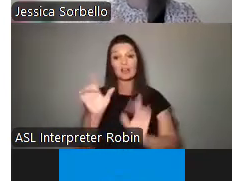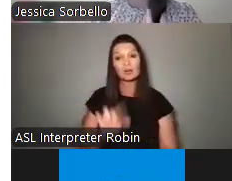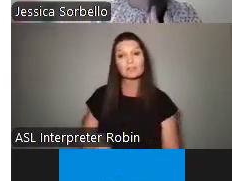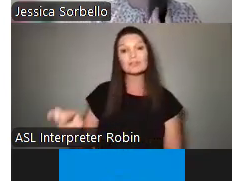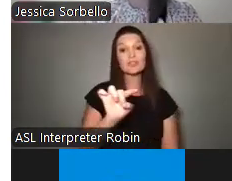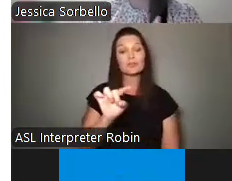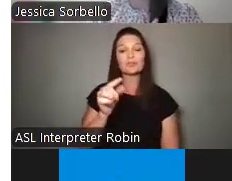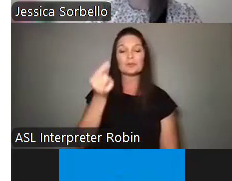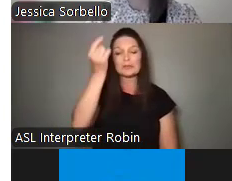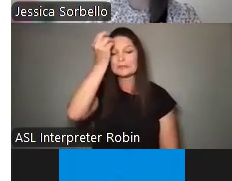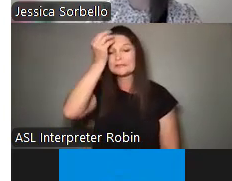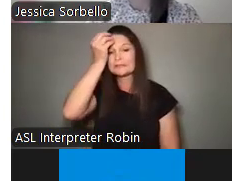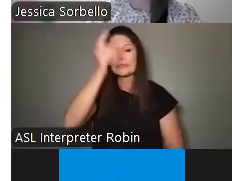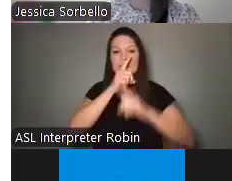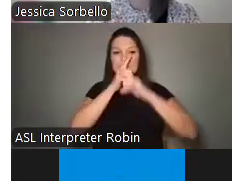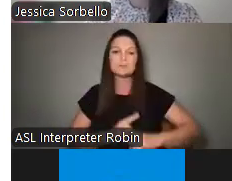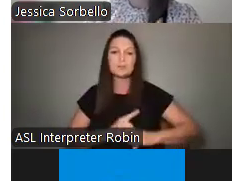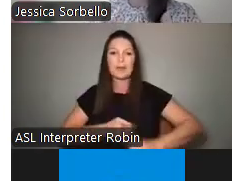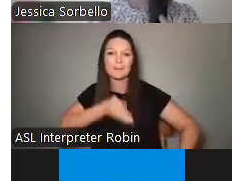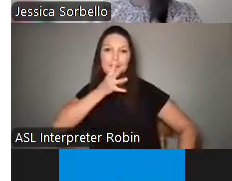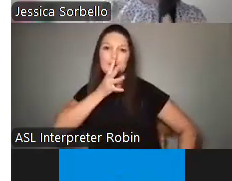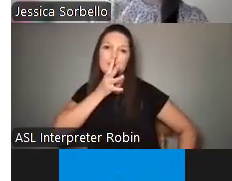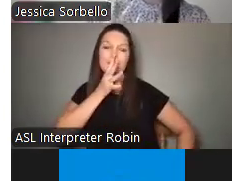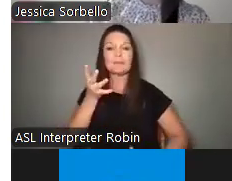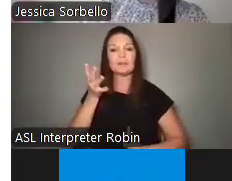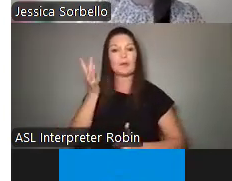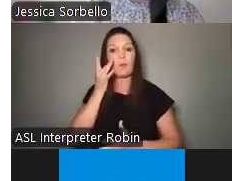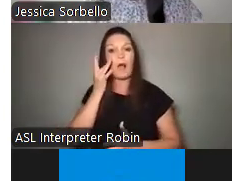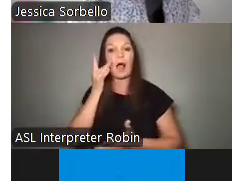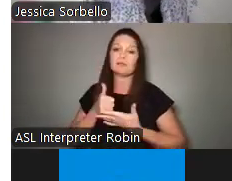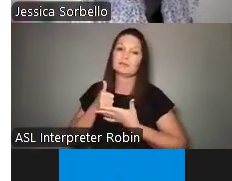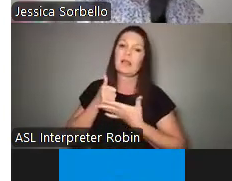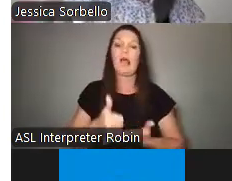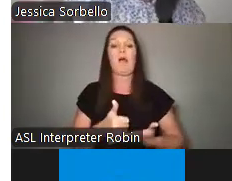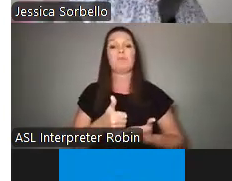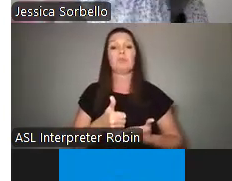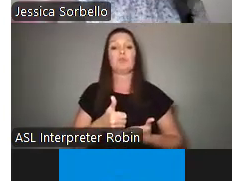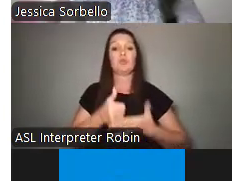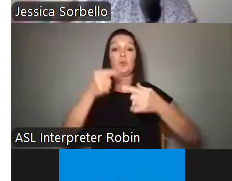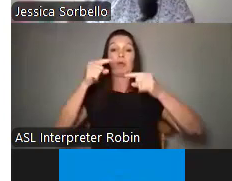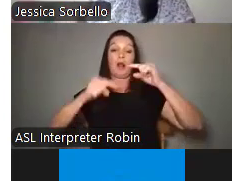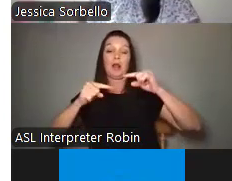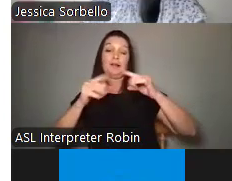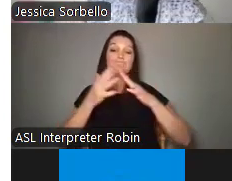approach most of us have spent year ins the field where it is that very solution focused. We are giving the answers and